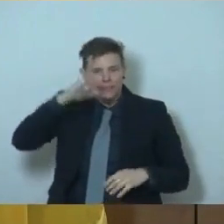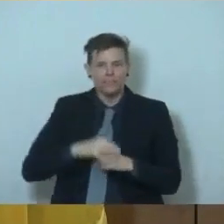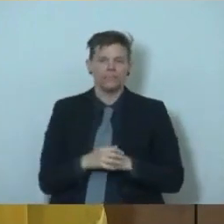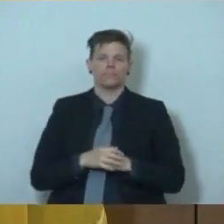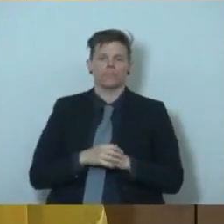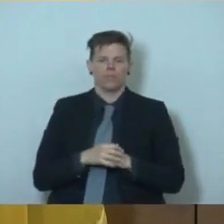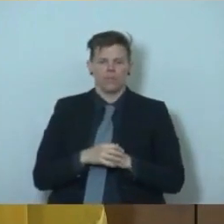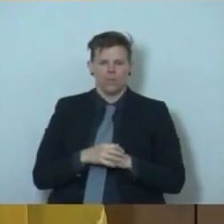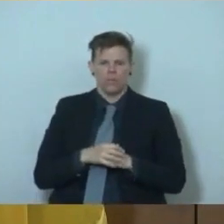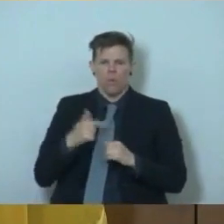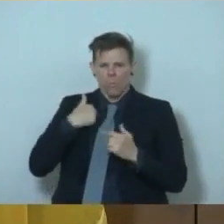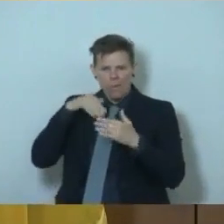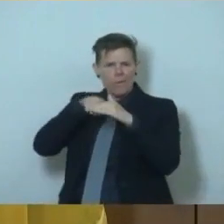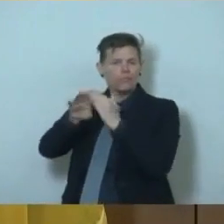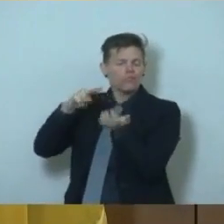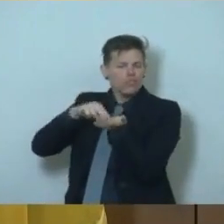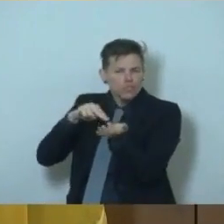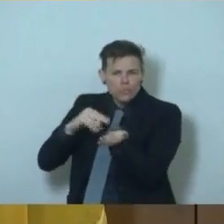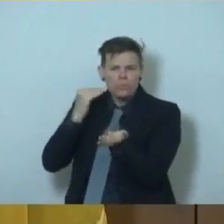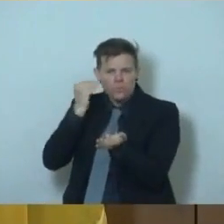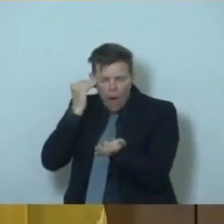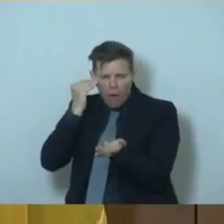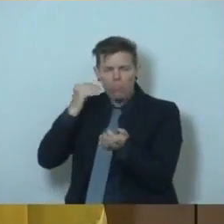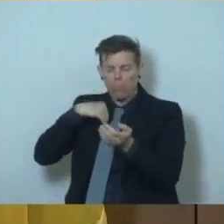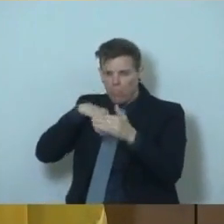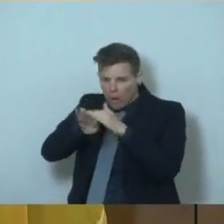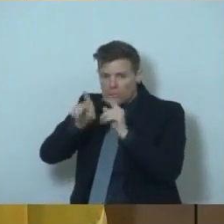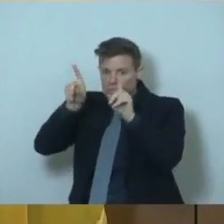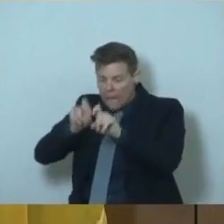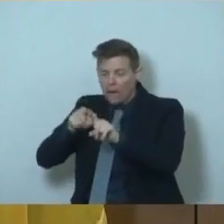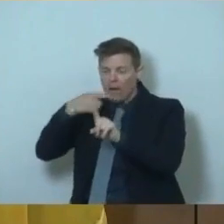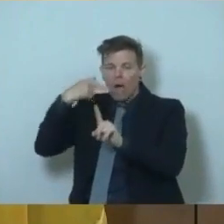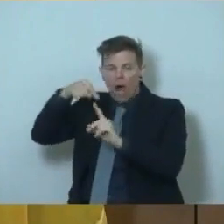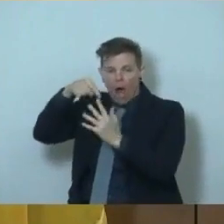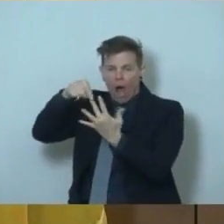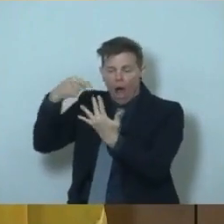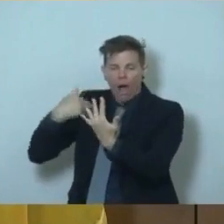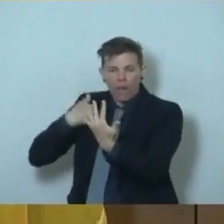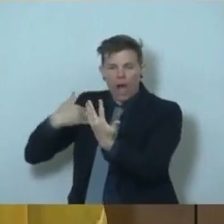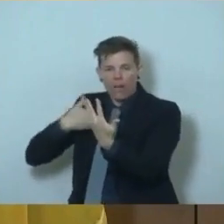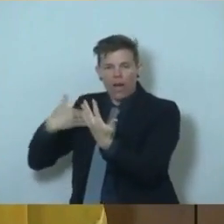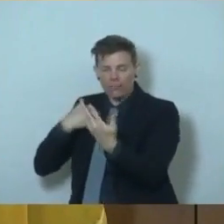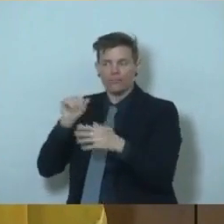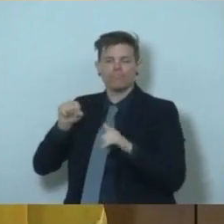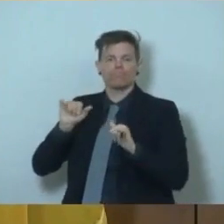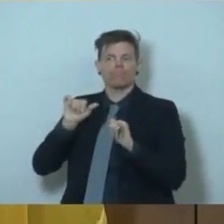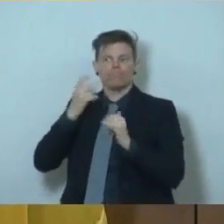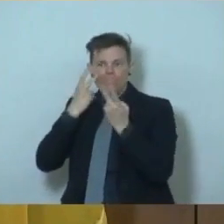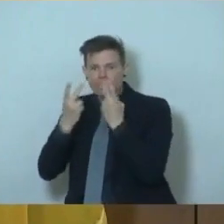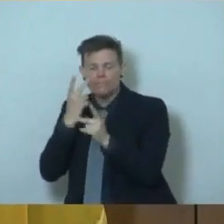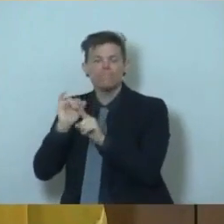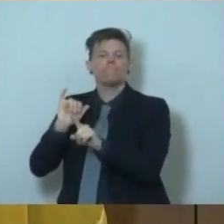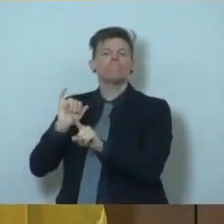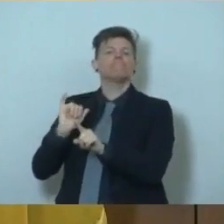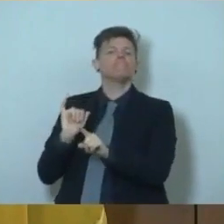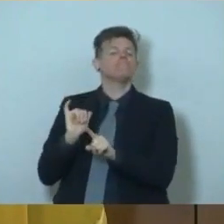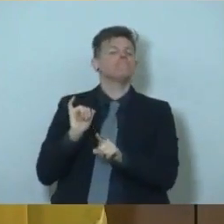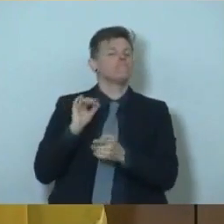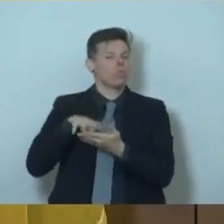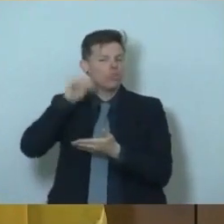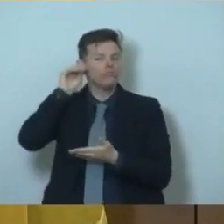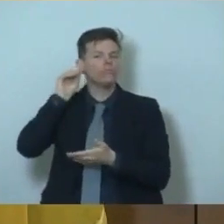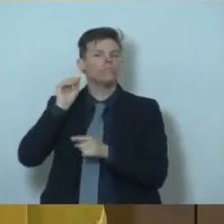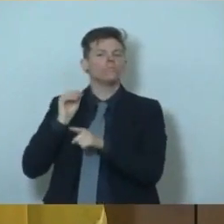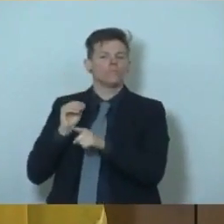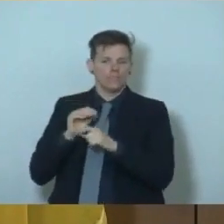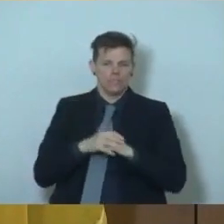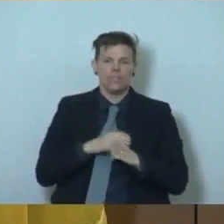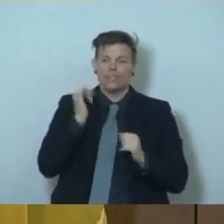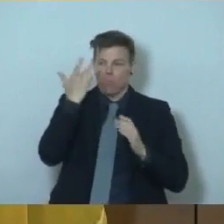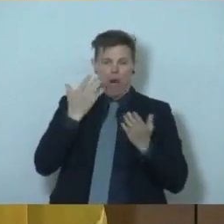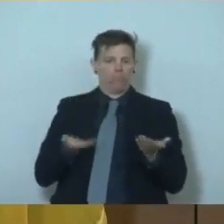WE FIND THEM WHEN WE GO IN TO THE TARGETED AREAS THAT WE KNOW WE ARE COMING INTO CONTACT WITH OTHER INDIVIDUALS AND LIKE NURSING HOMES.